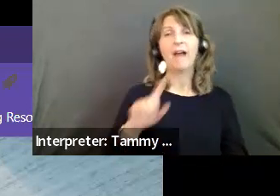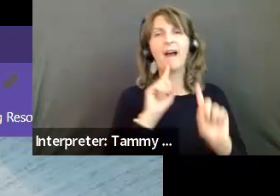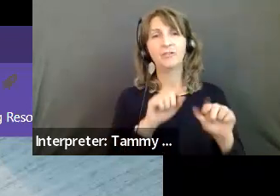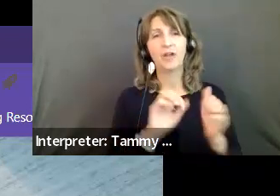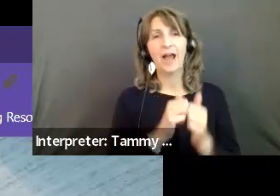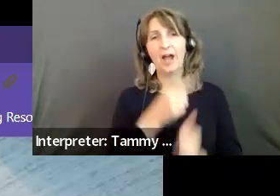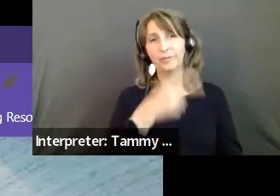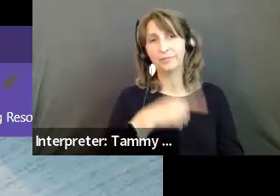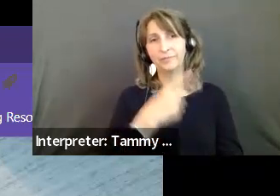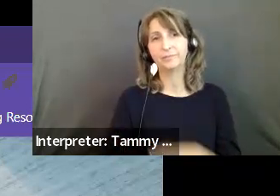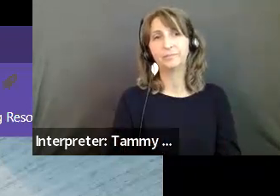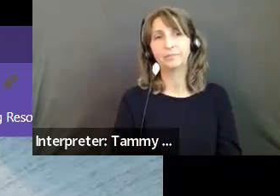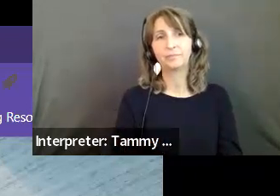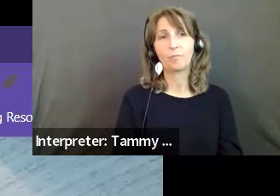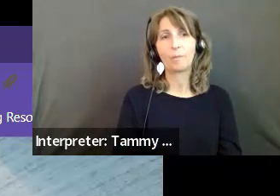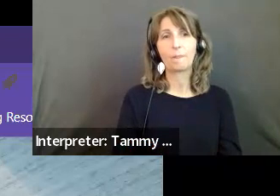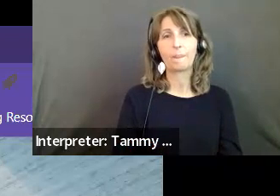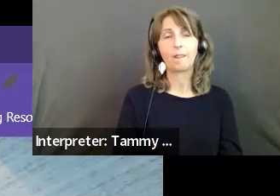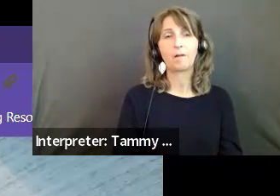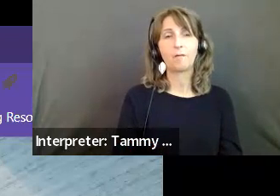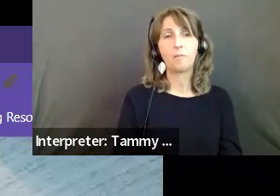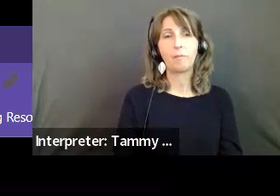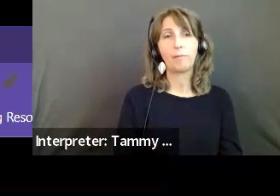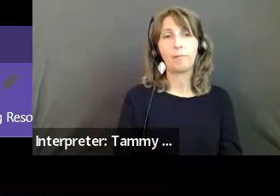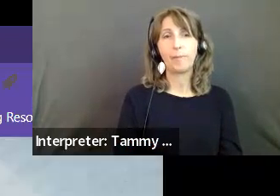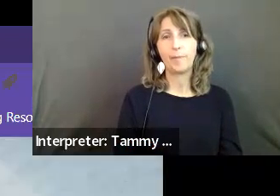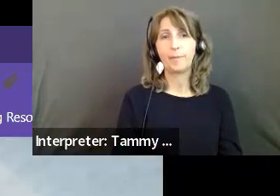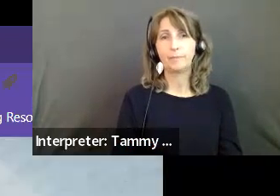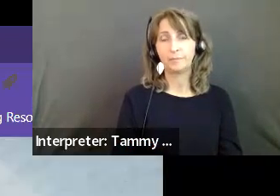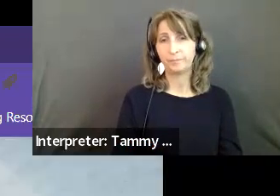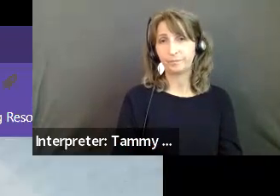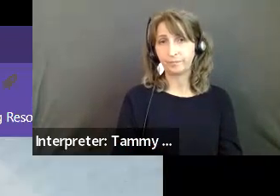So I just wanted to share that with everybody.